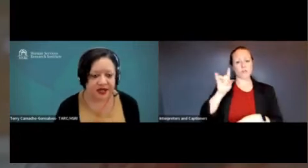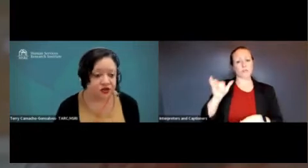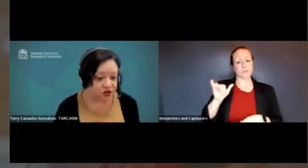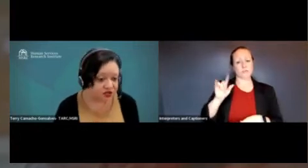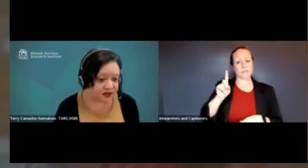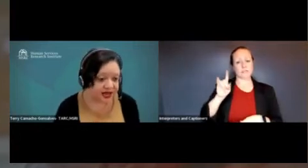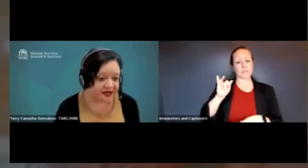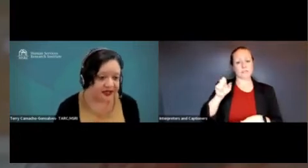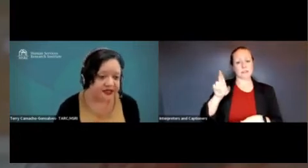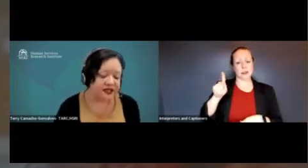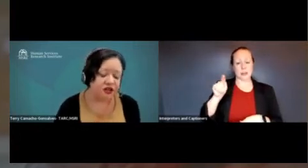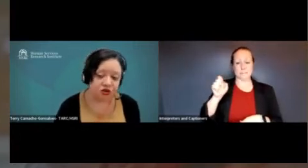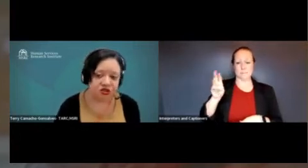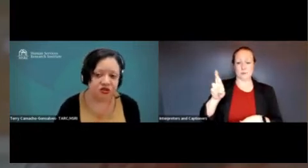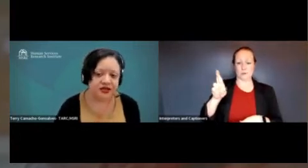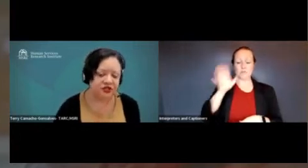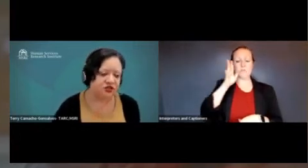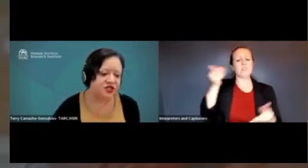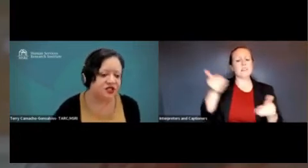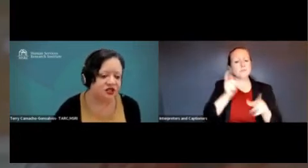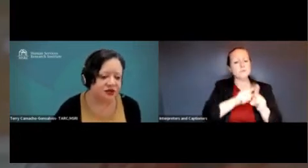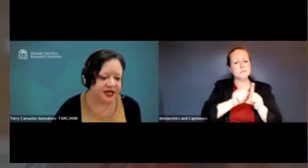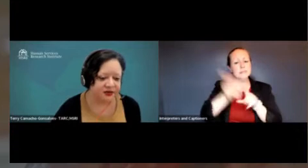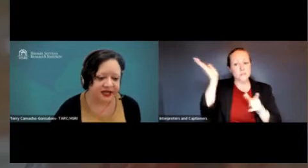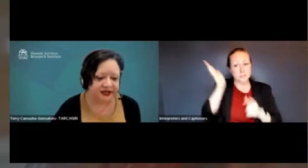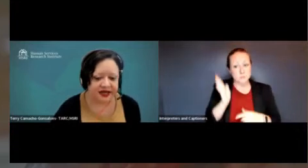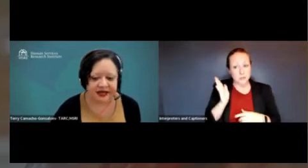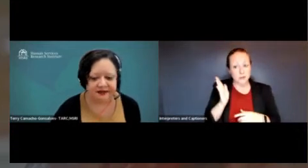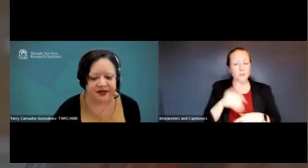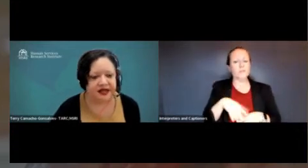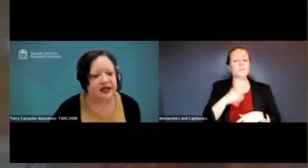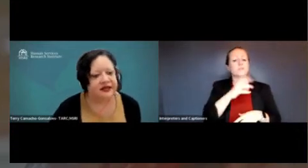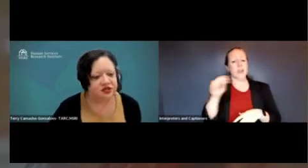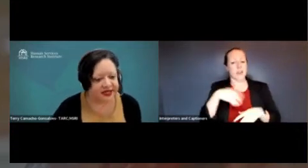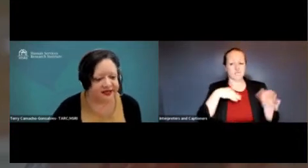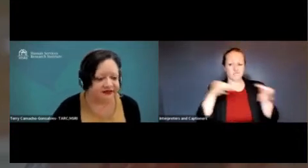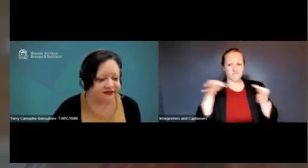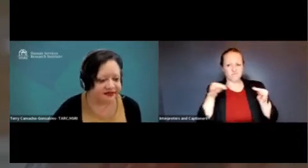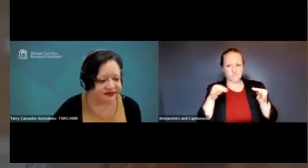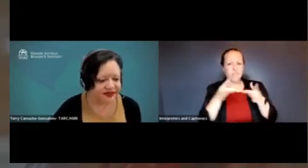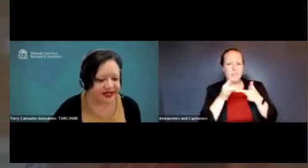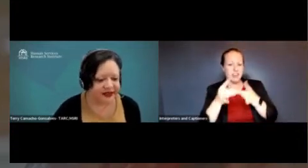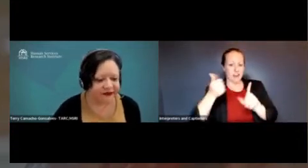introduce the panelists and also introduce us to the Behavioral Health Guide, Judy. Thank you.